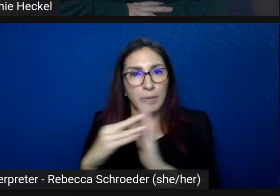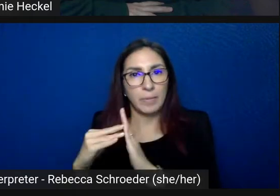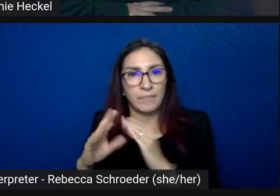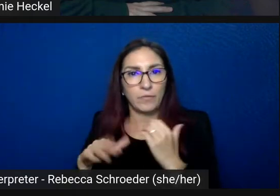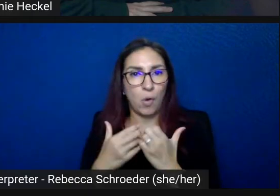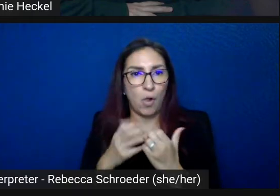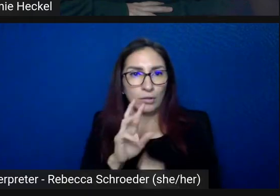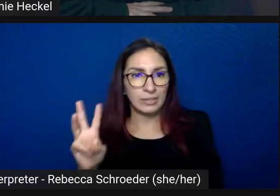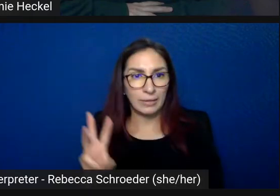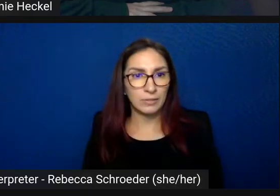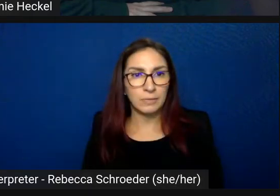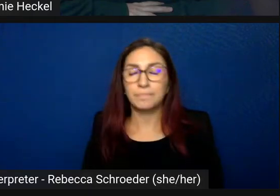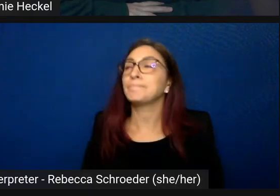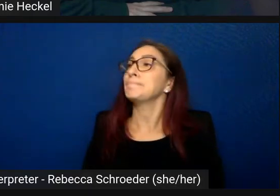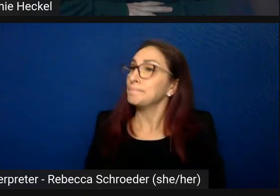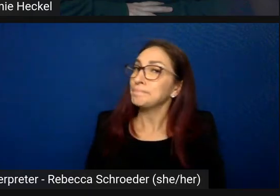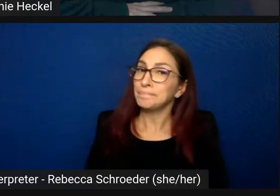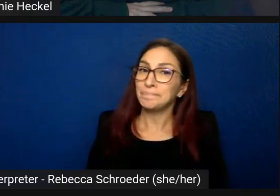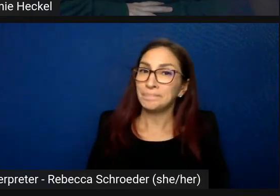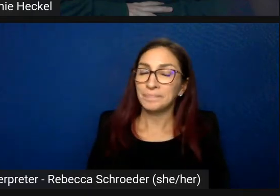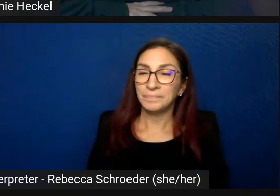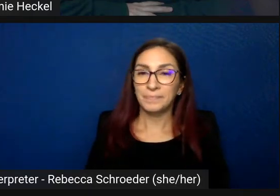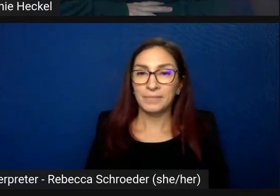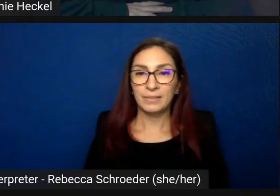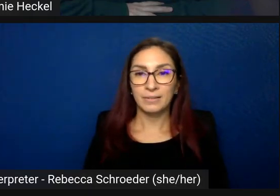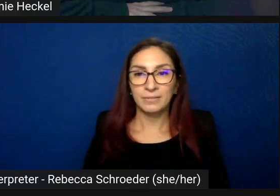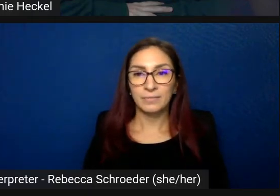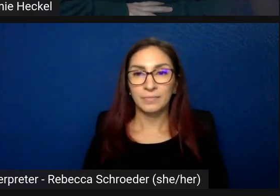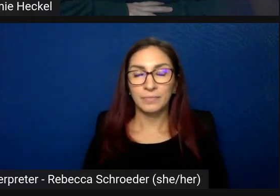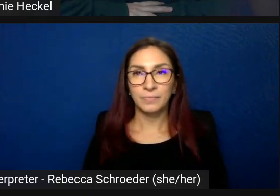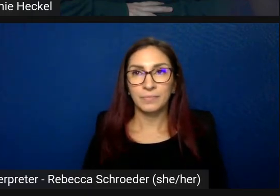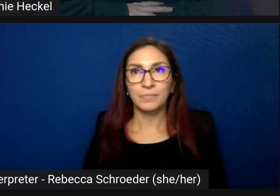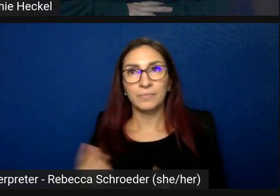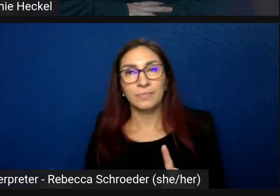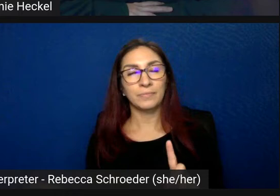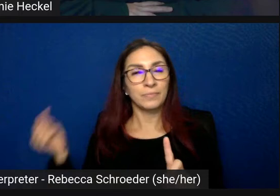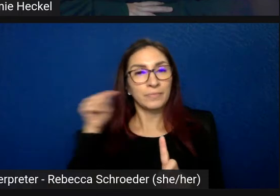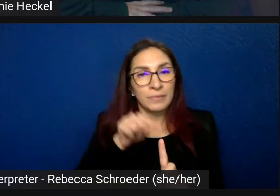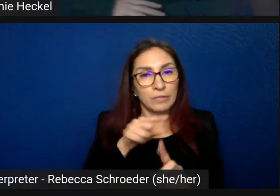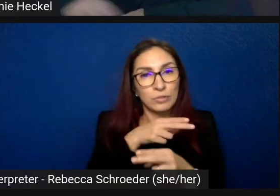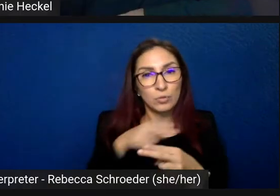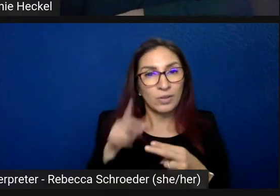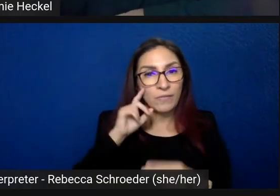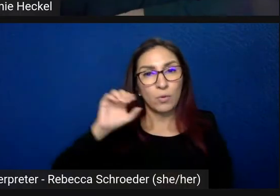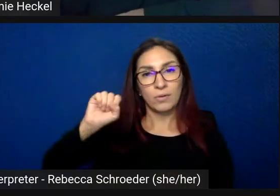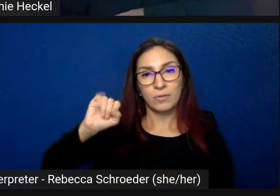Makes sense. Just to double back real quick on site maps, we got another question in for that.